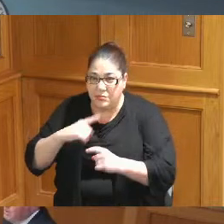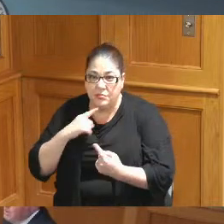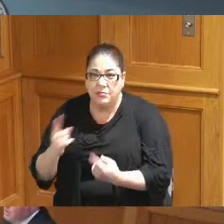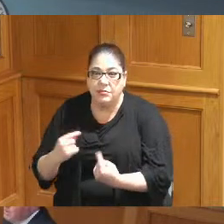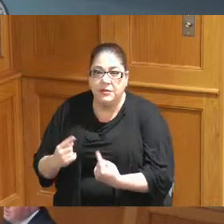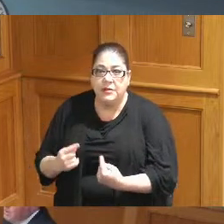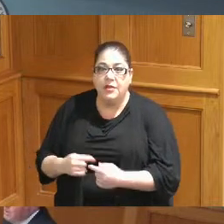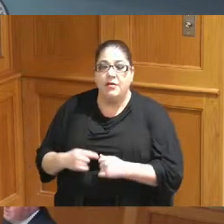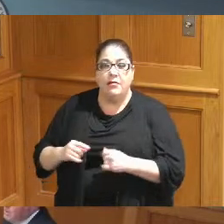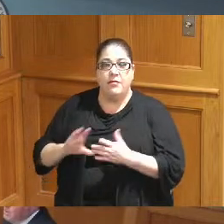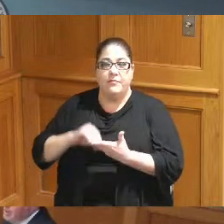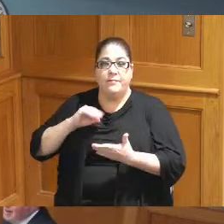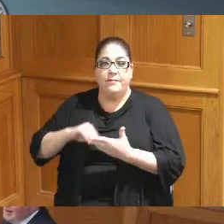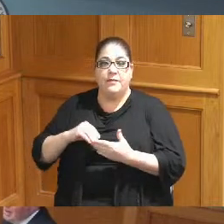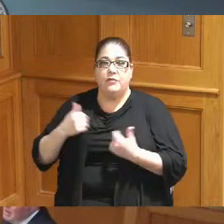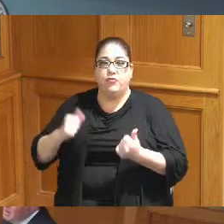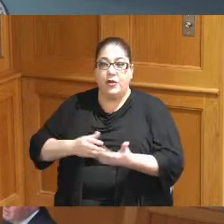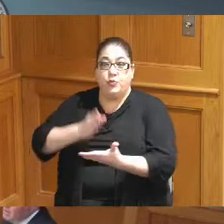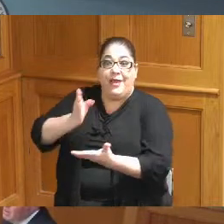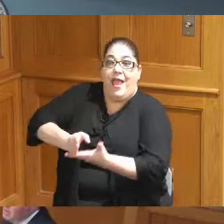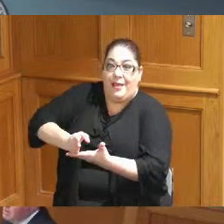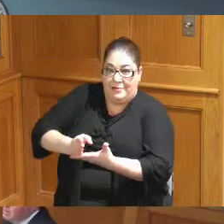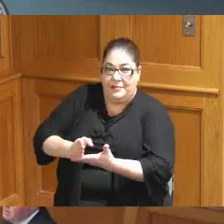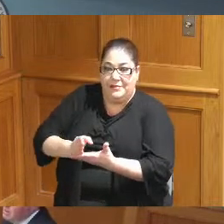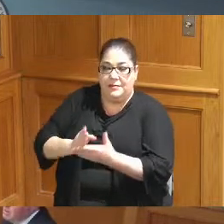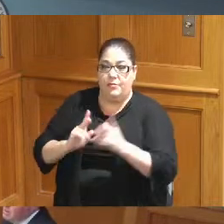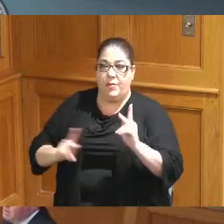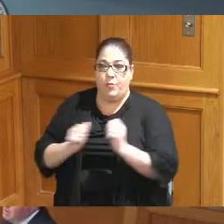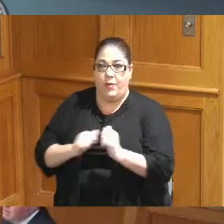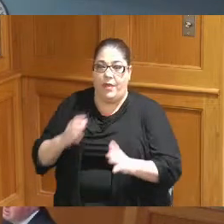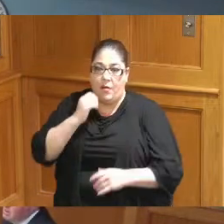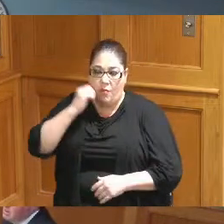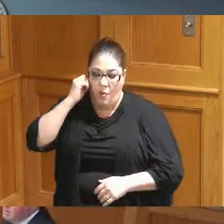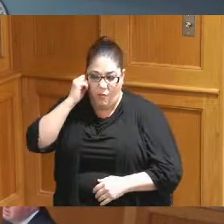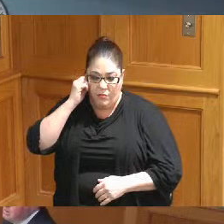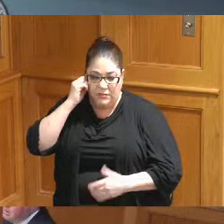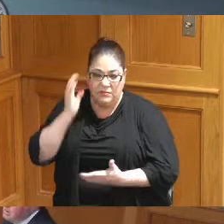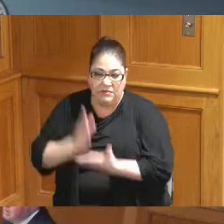homelessness ending homelessness obviously is very important to us we know it's very hard